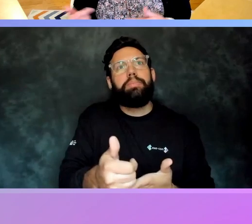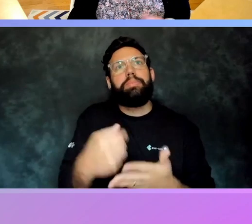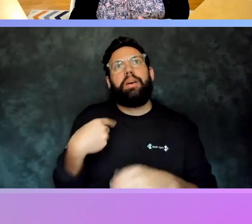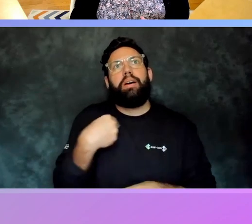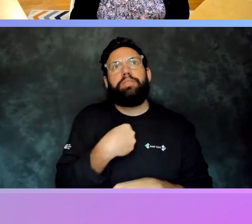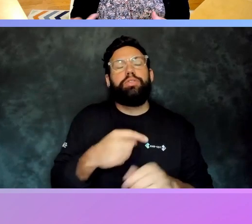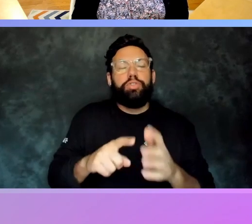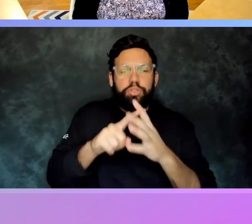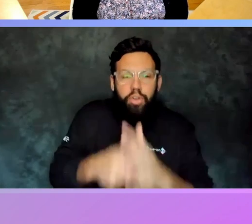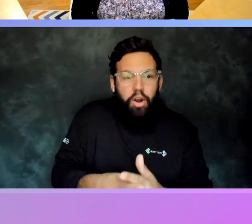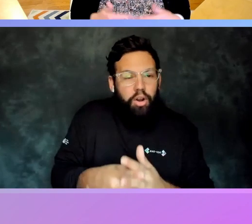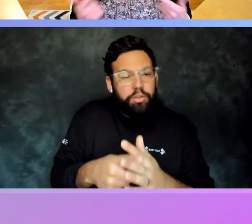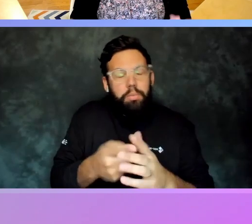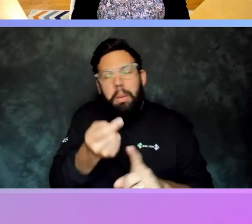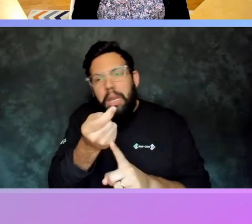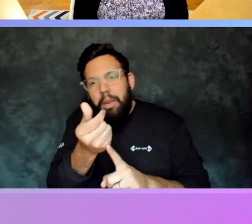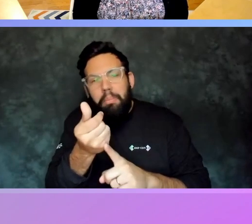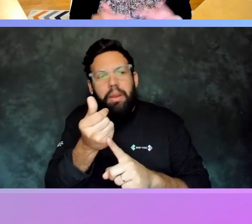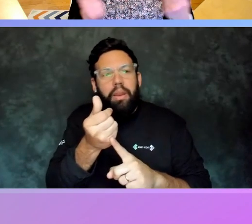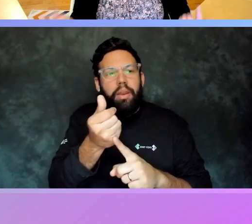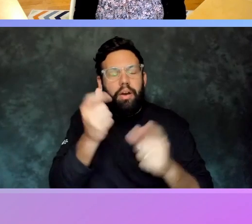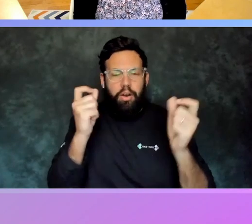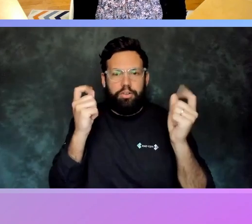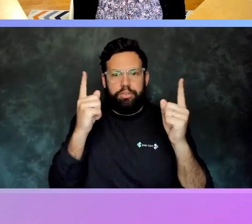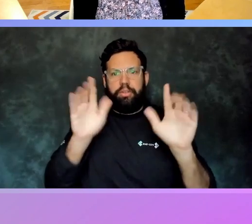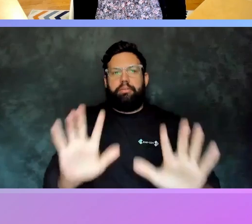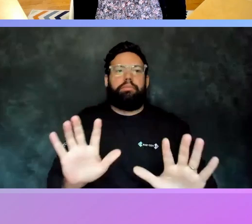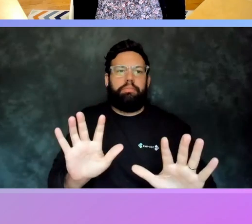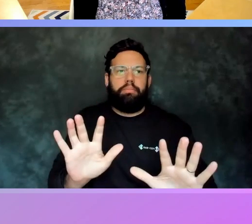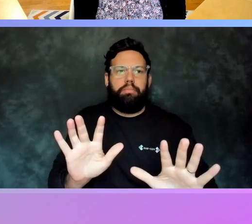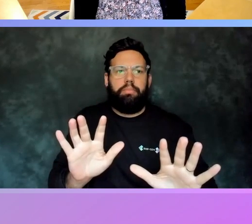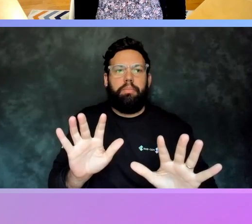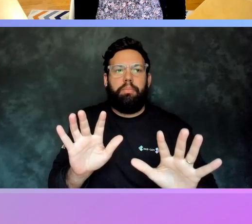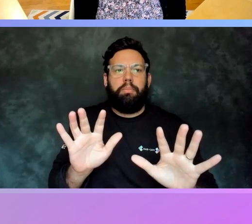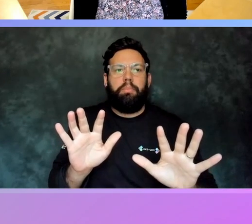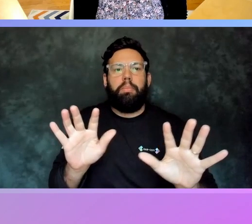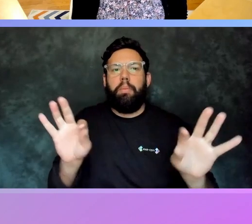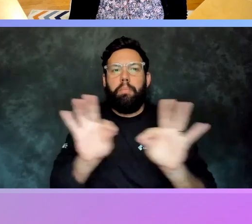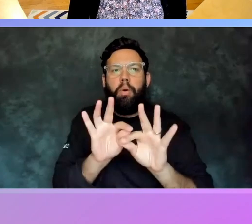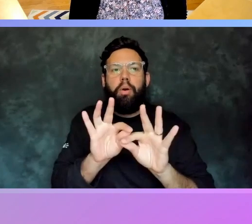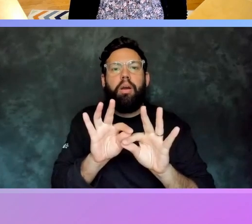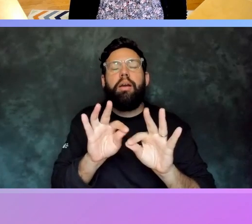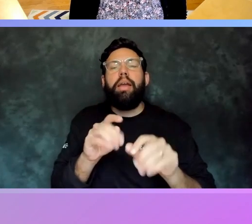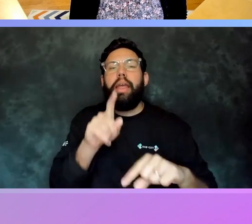include color contrast checkers. I'm going to show a couple here, but just in case you have not